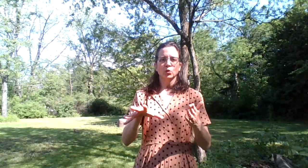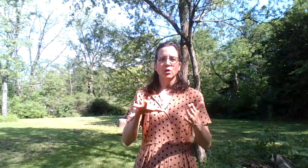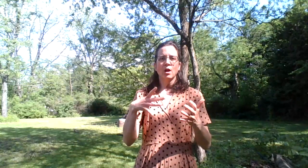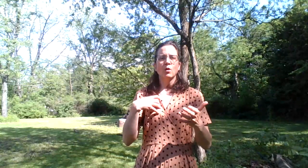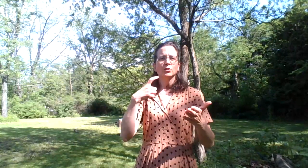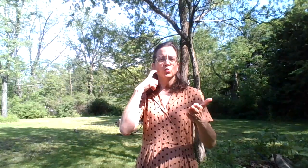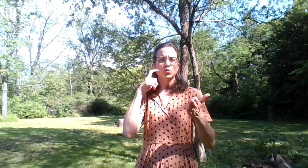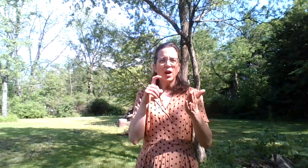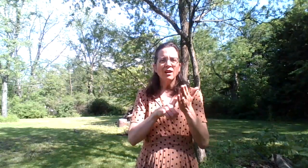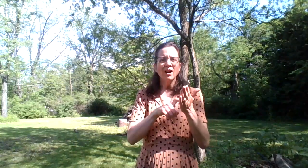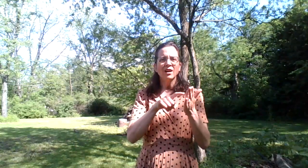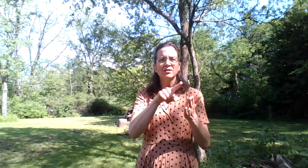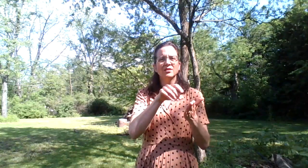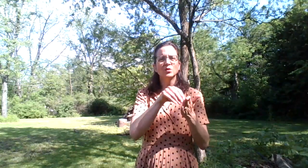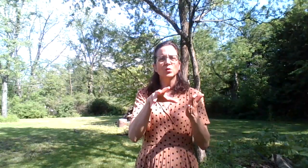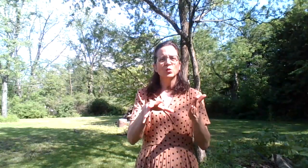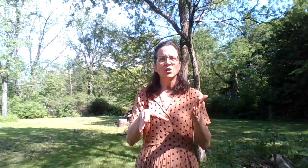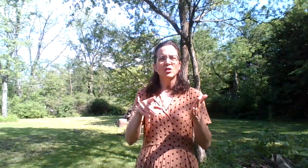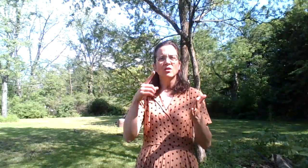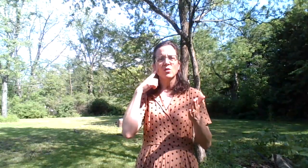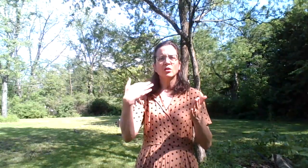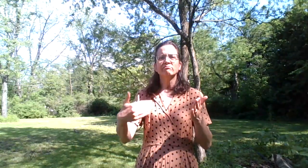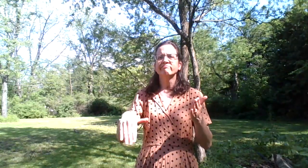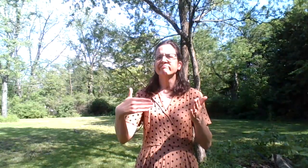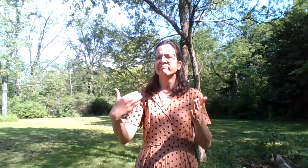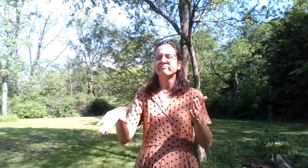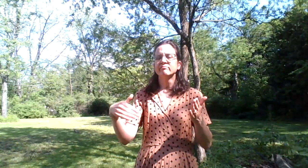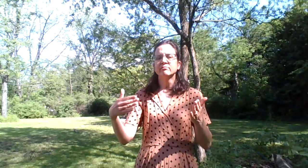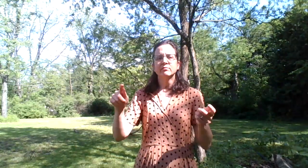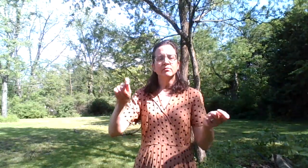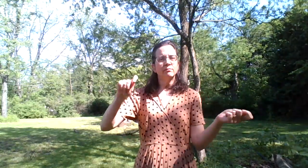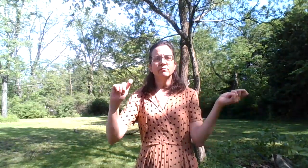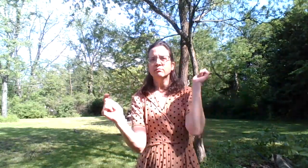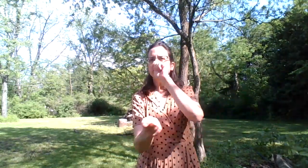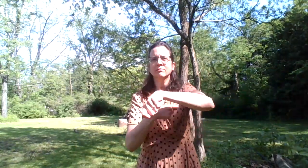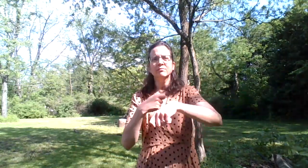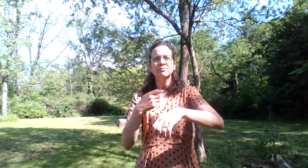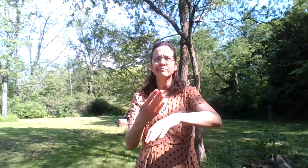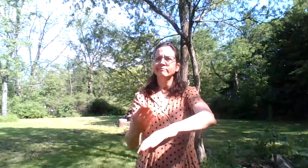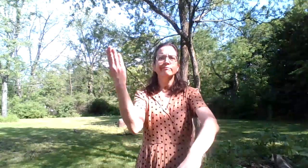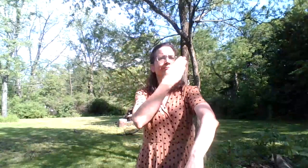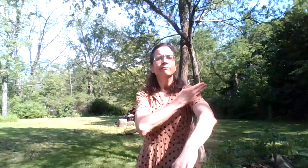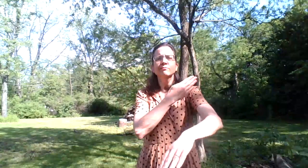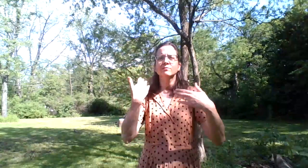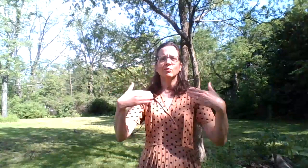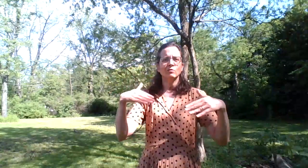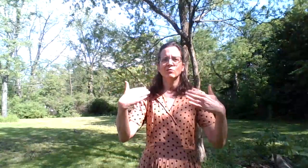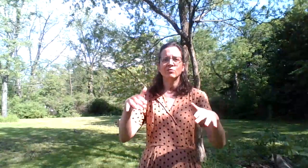This student did a complete 180 - wow! And has improved so much.